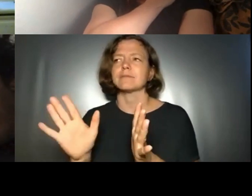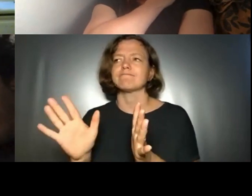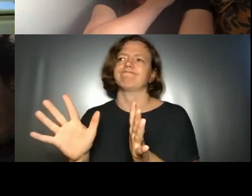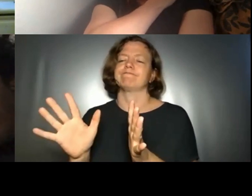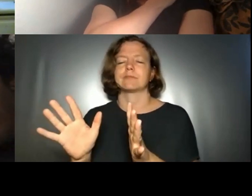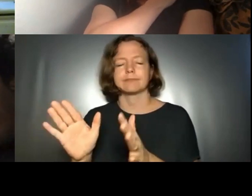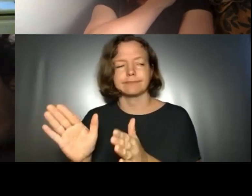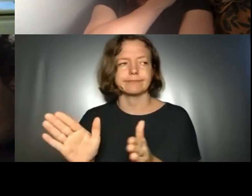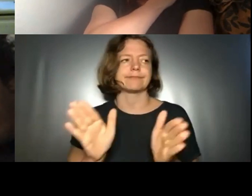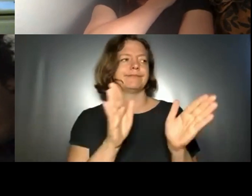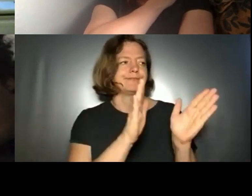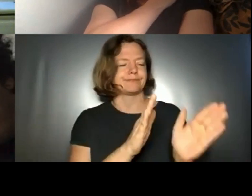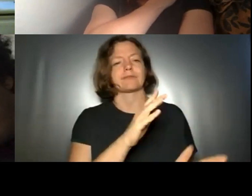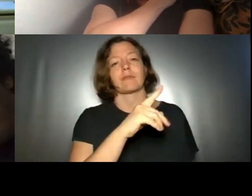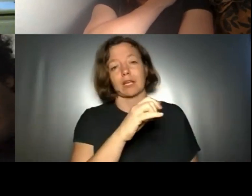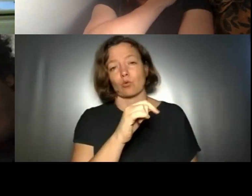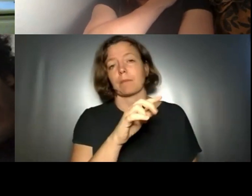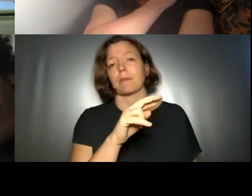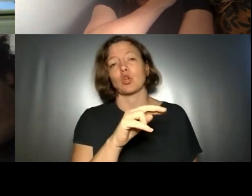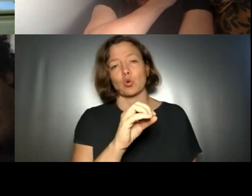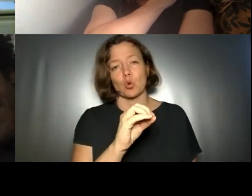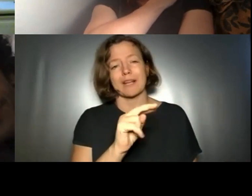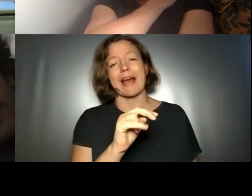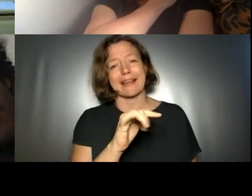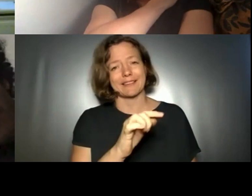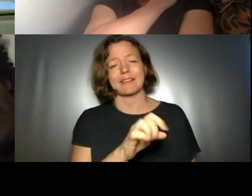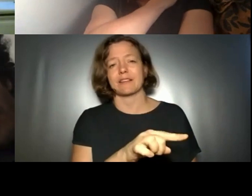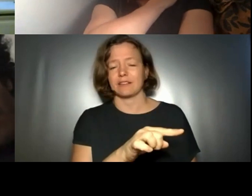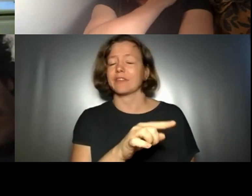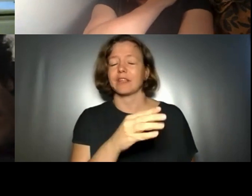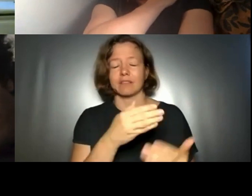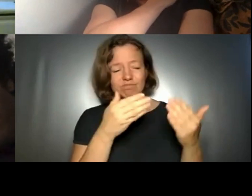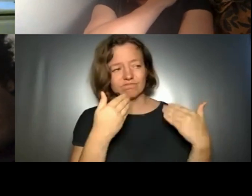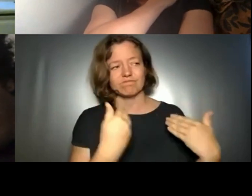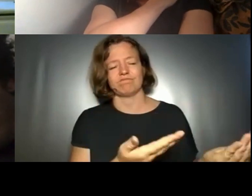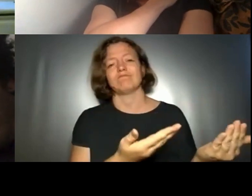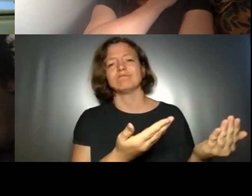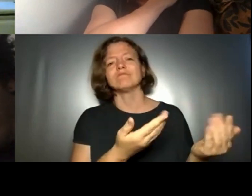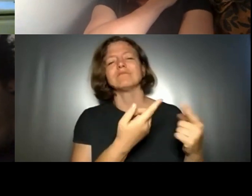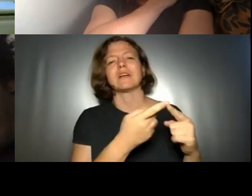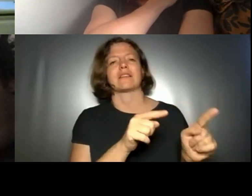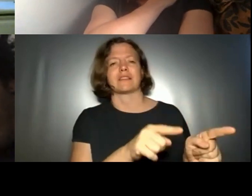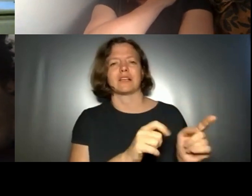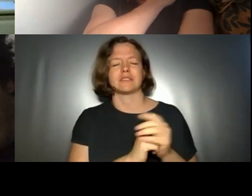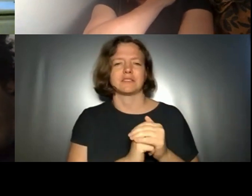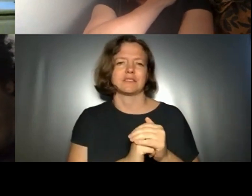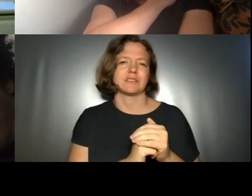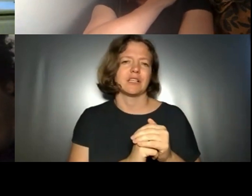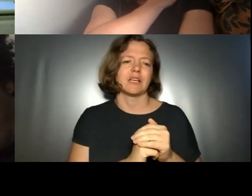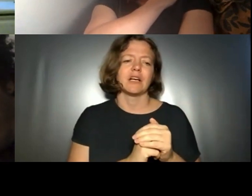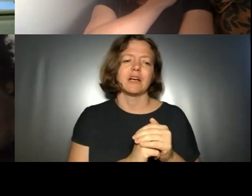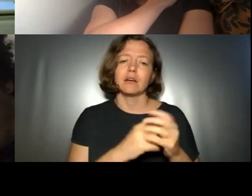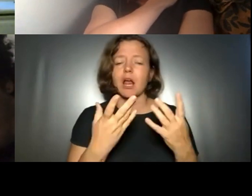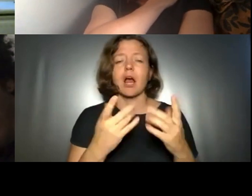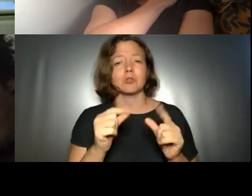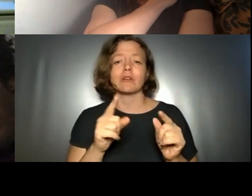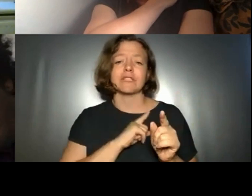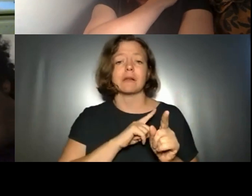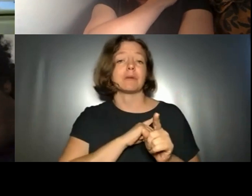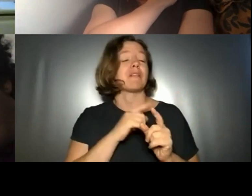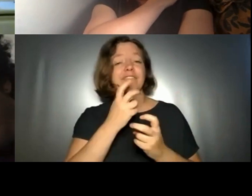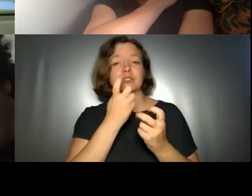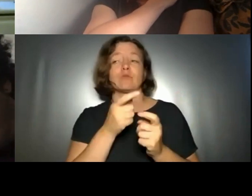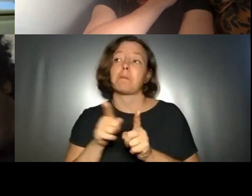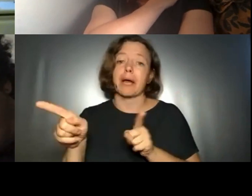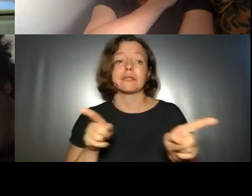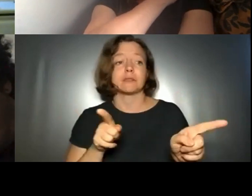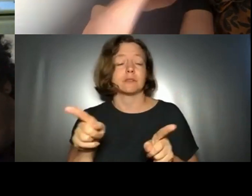because almost every type of work that I'm doing, I'm also doing that work in kind of trying to create a safer space